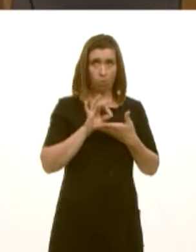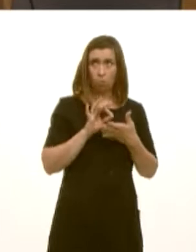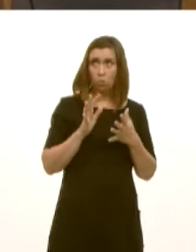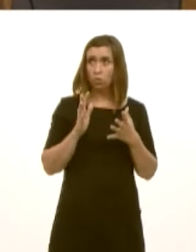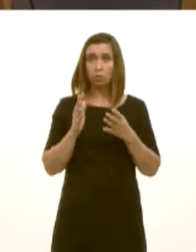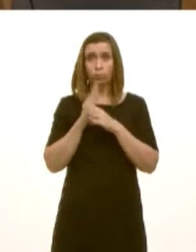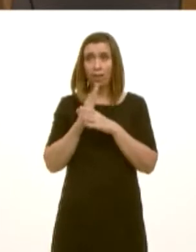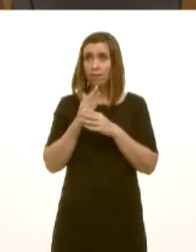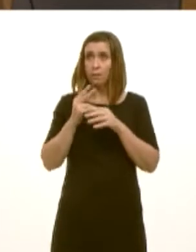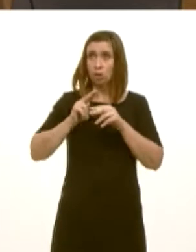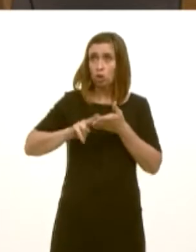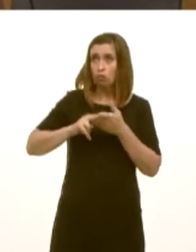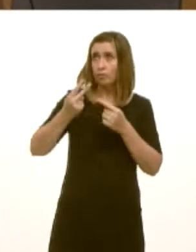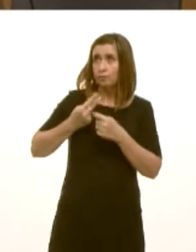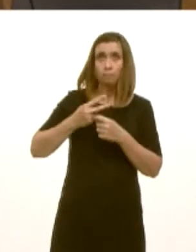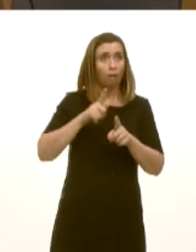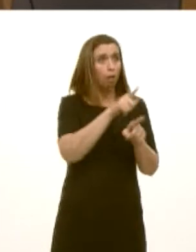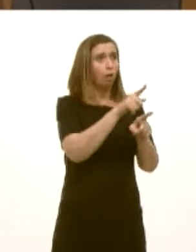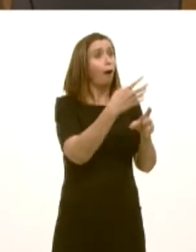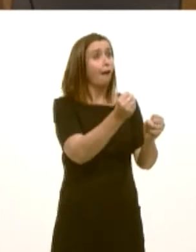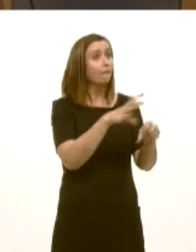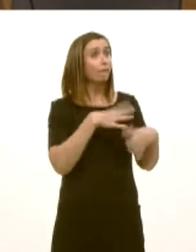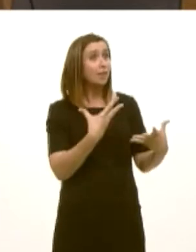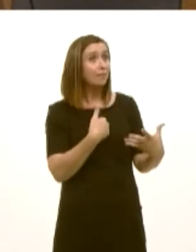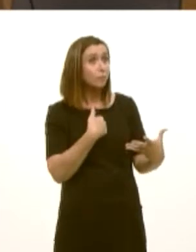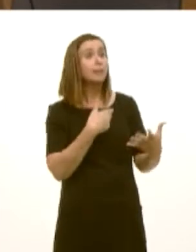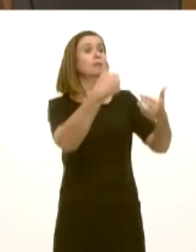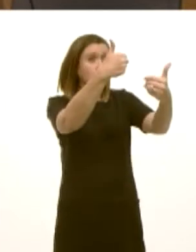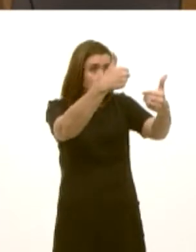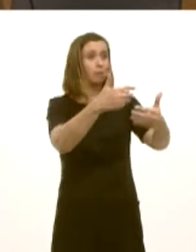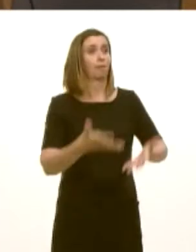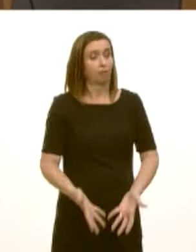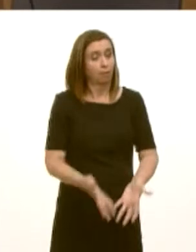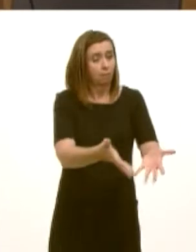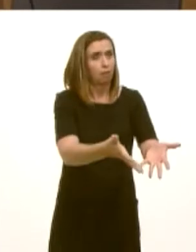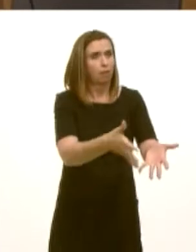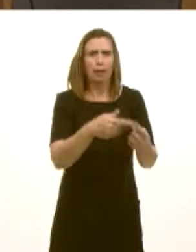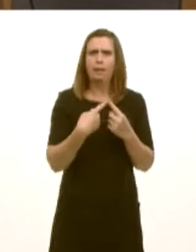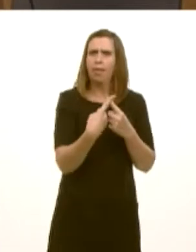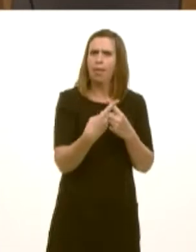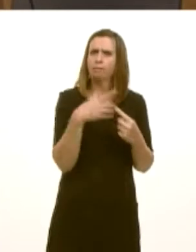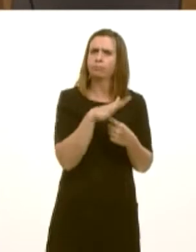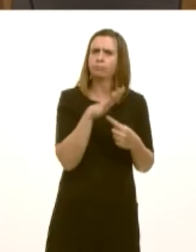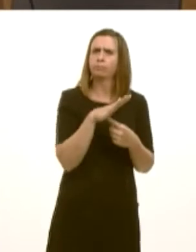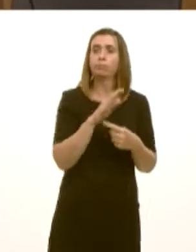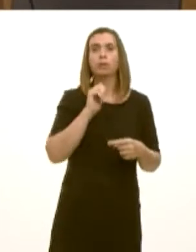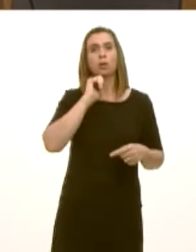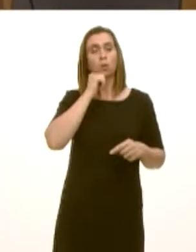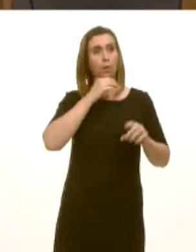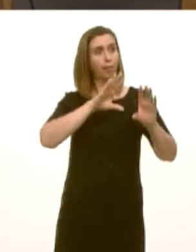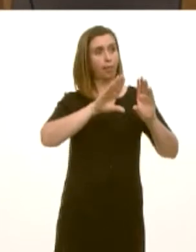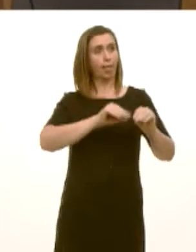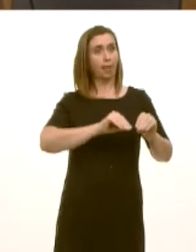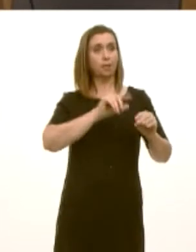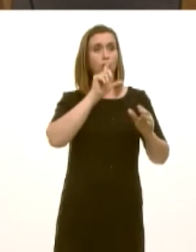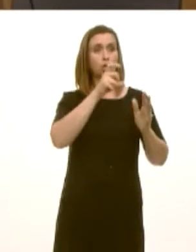I can say that thereís no intention to end childcare provision in Croeserw and Glyncorrwg.